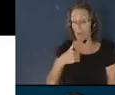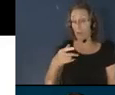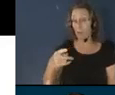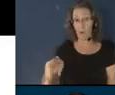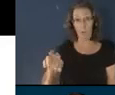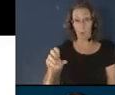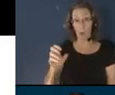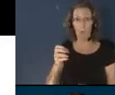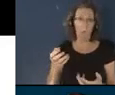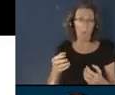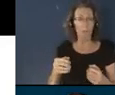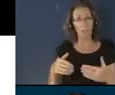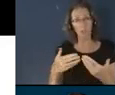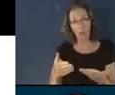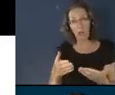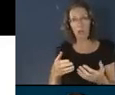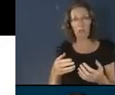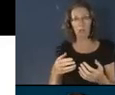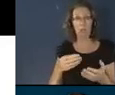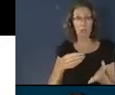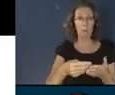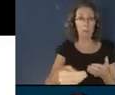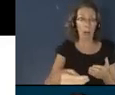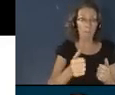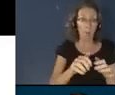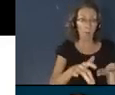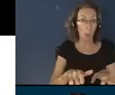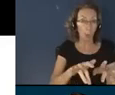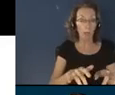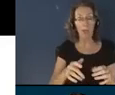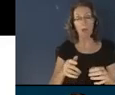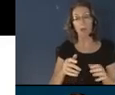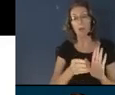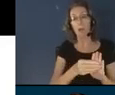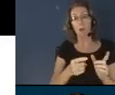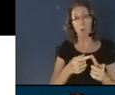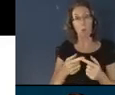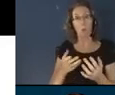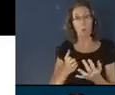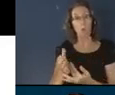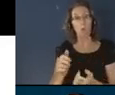either suggest getting one if you want to do the recording or get one through ITS I think